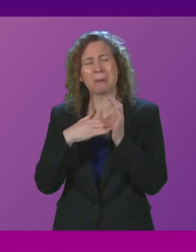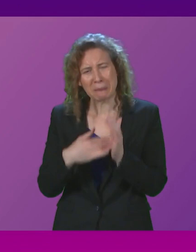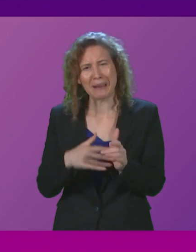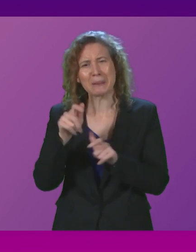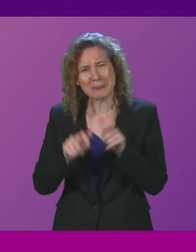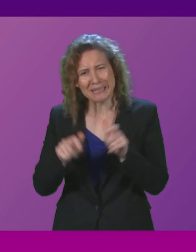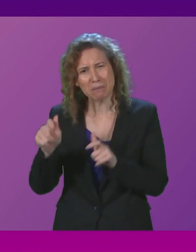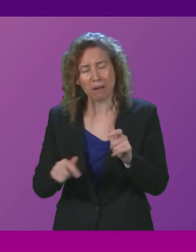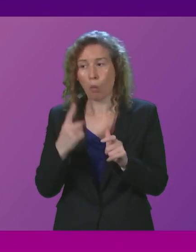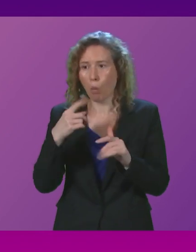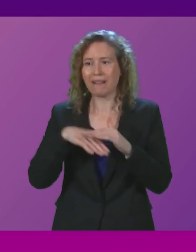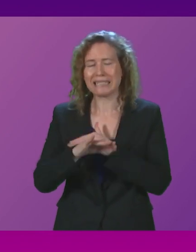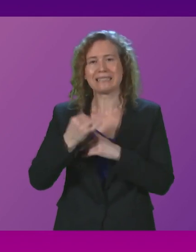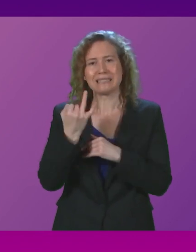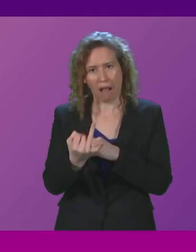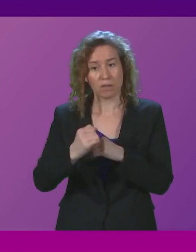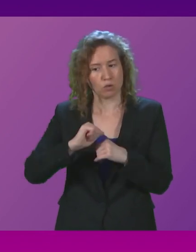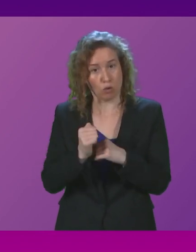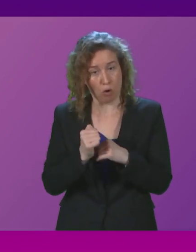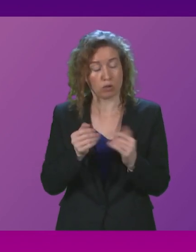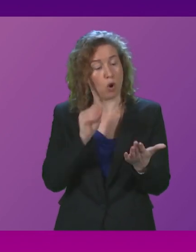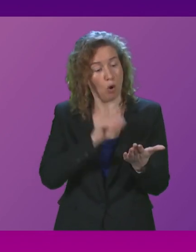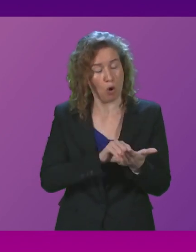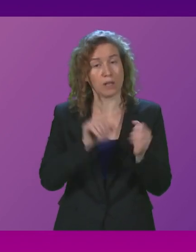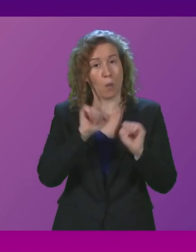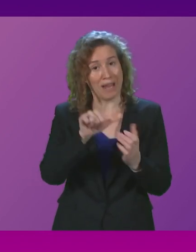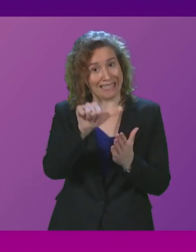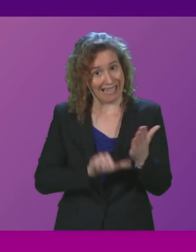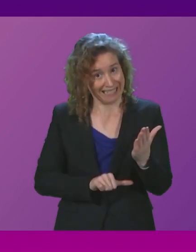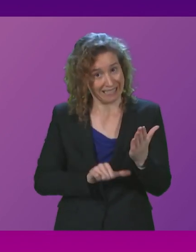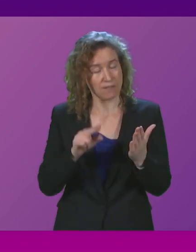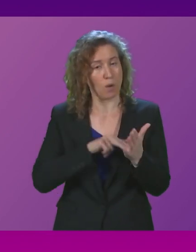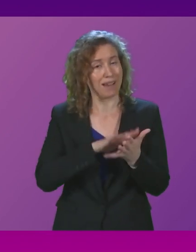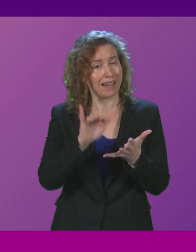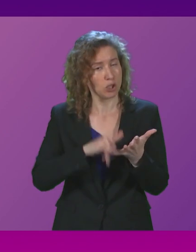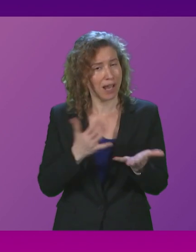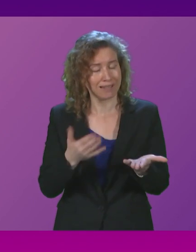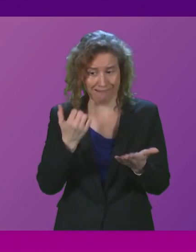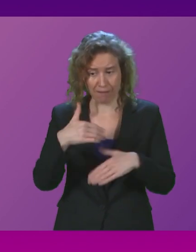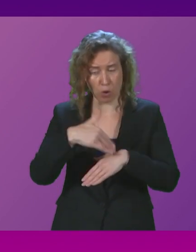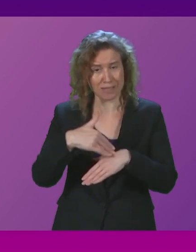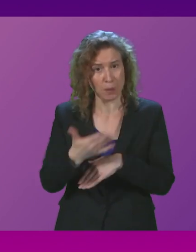That is one in seven Scots on an NHS waiting list, and that has consequences. Listen to the staff.